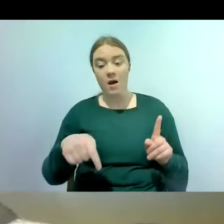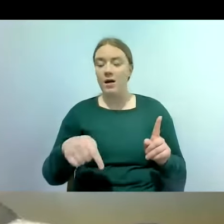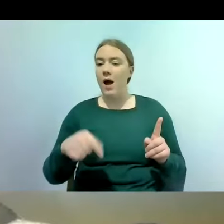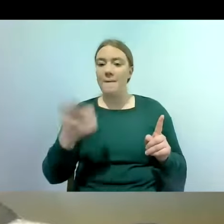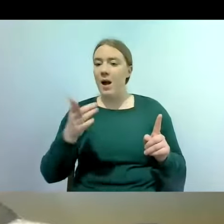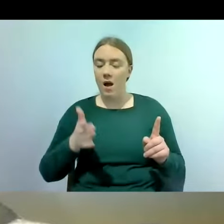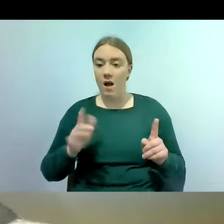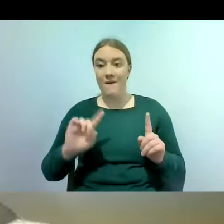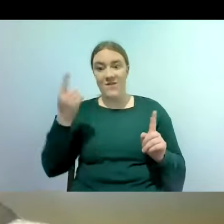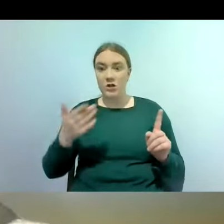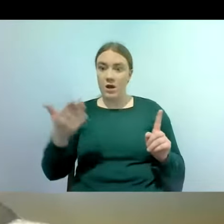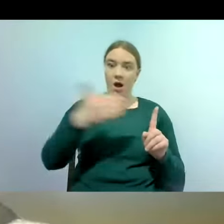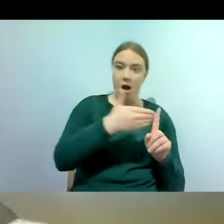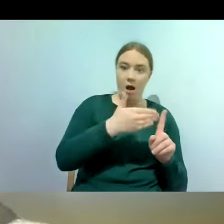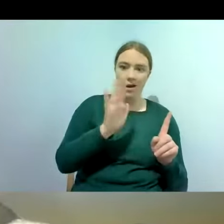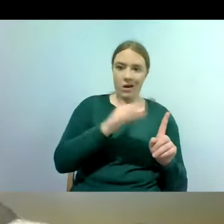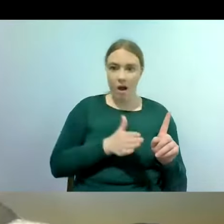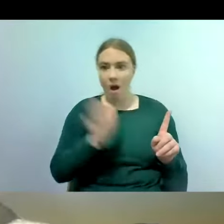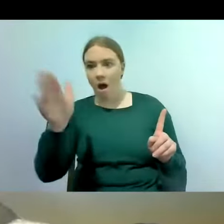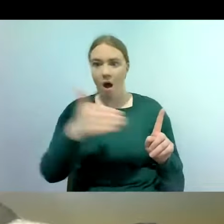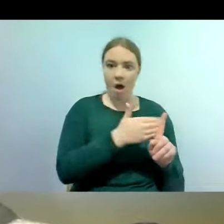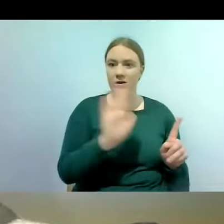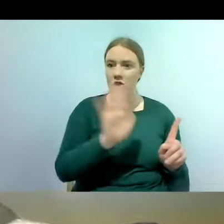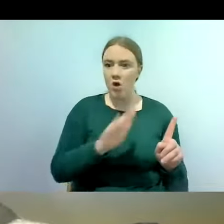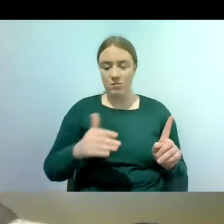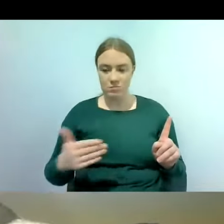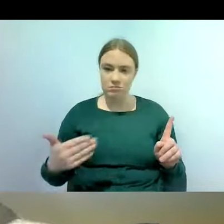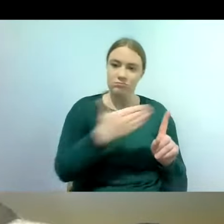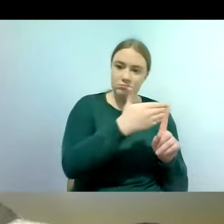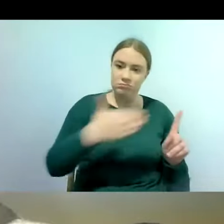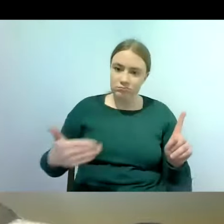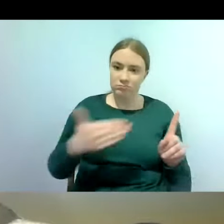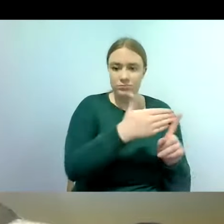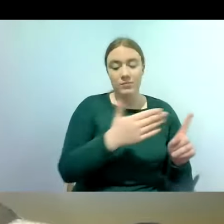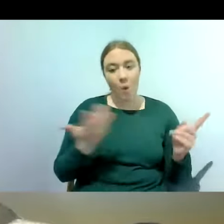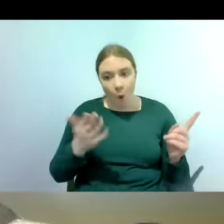those upstream areas to be recolonized because of this process of fidelity